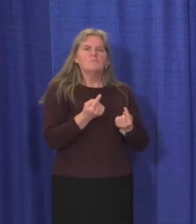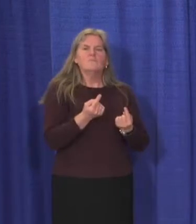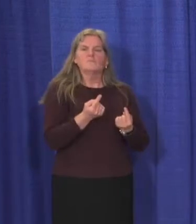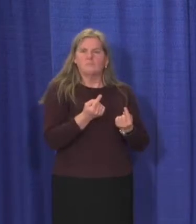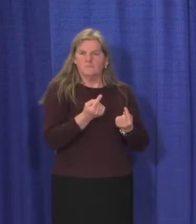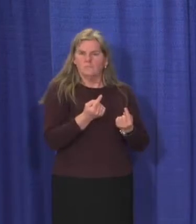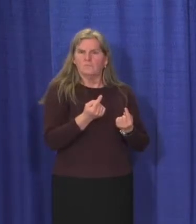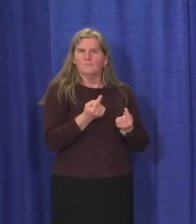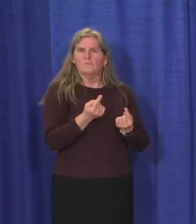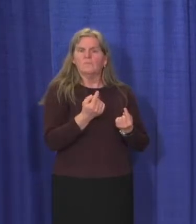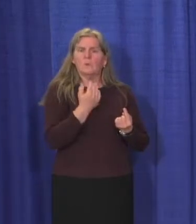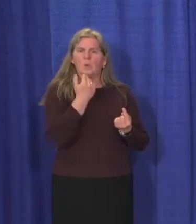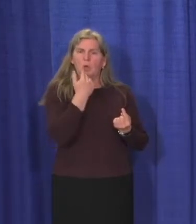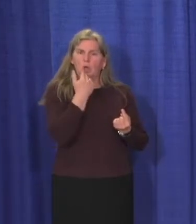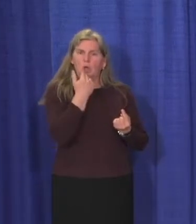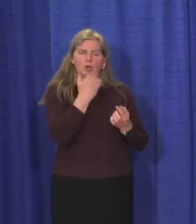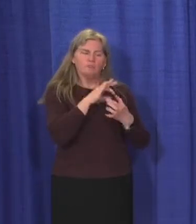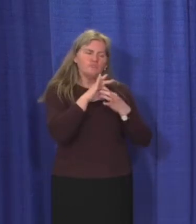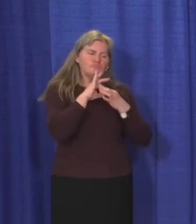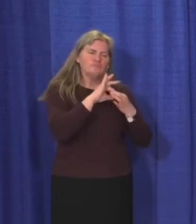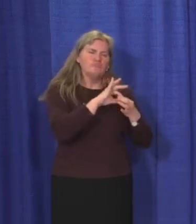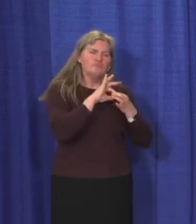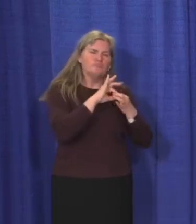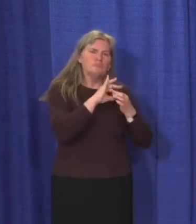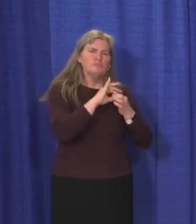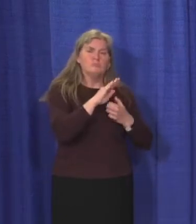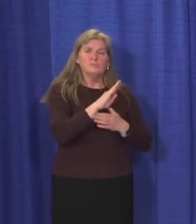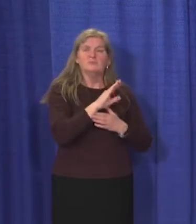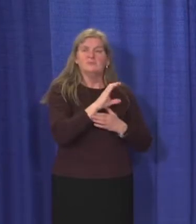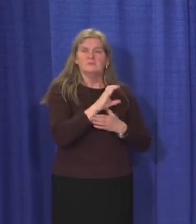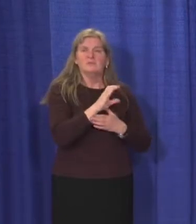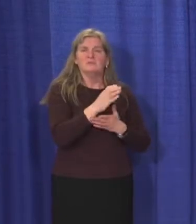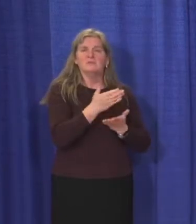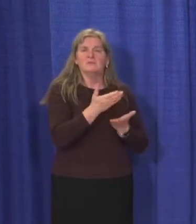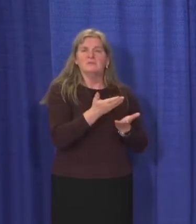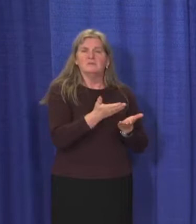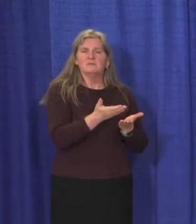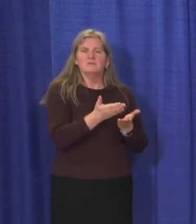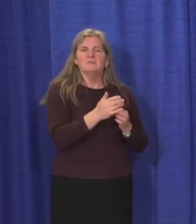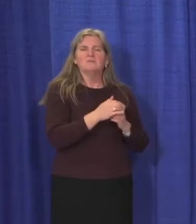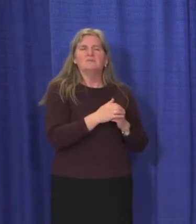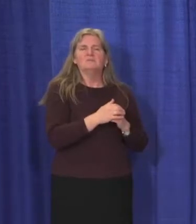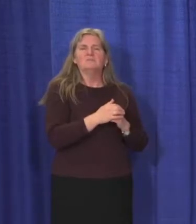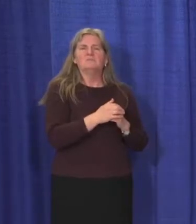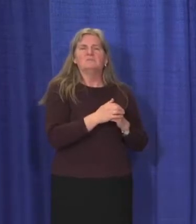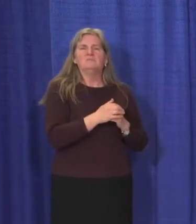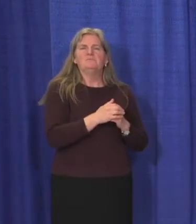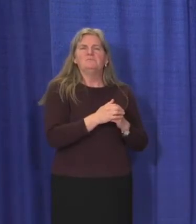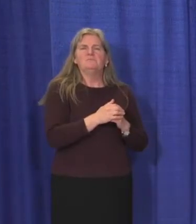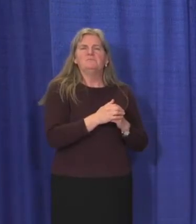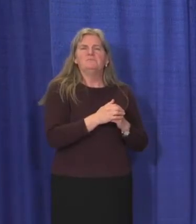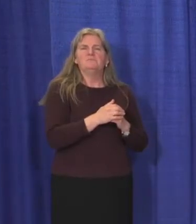the pandemic of having close collaborative working relationships with BC and we are